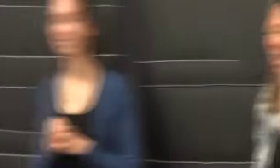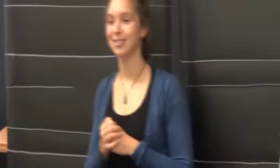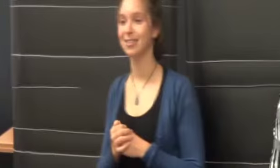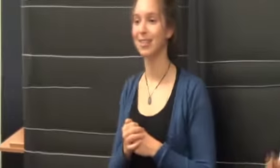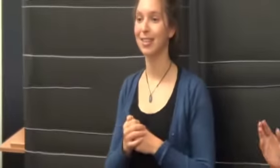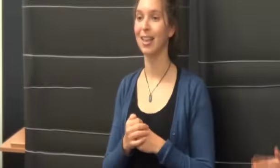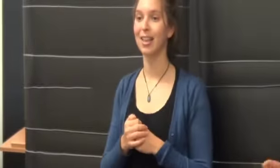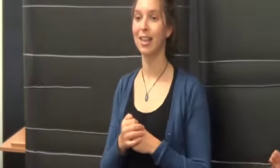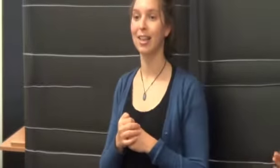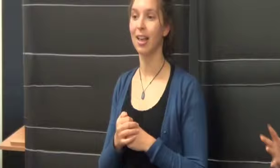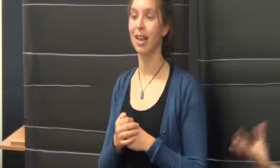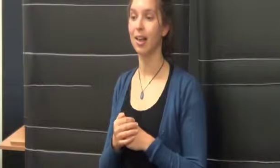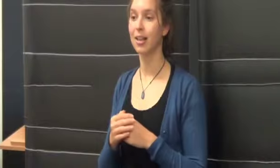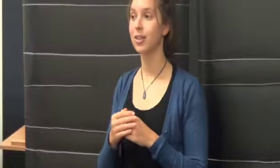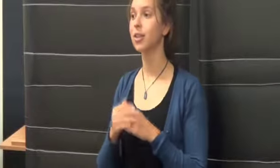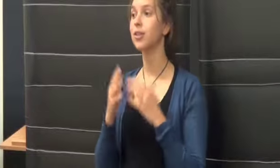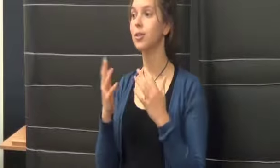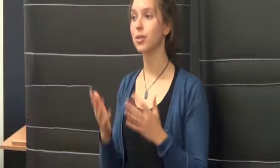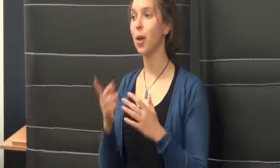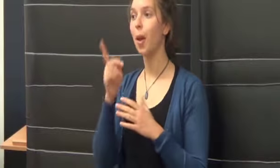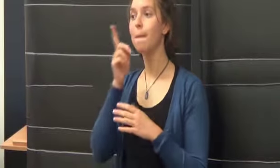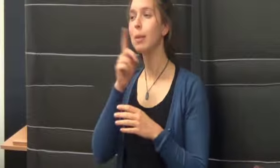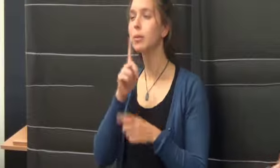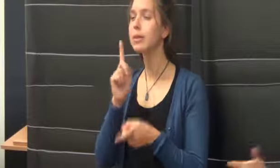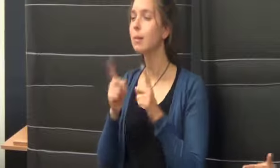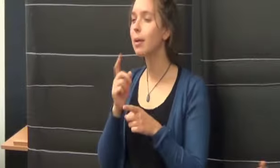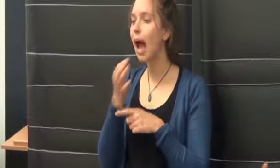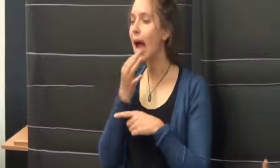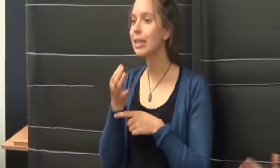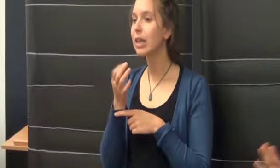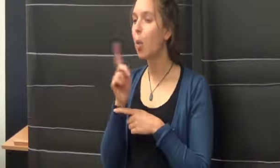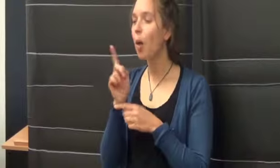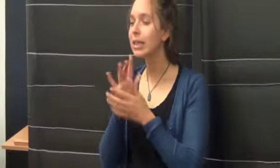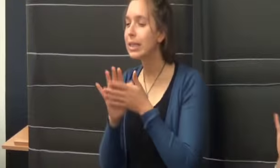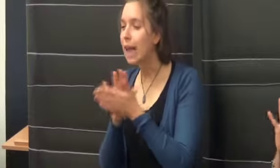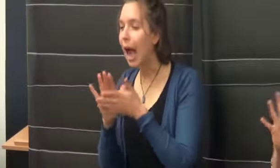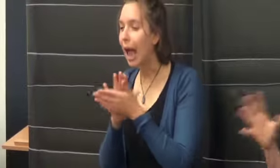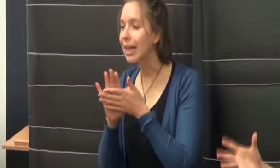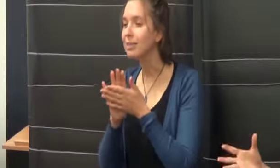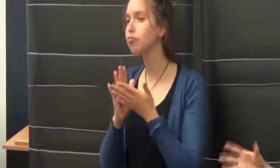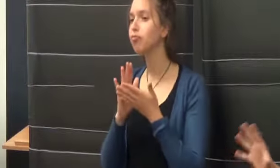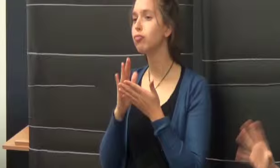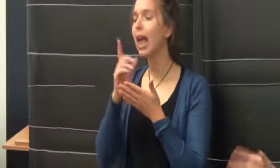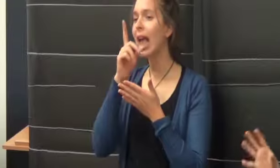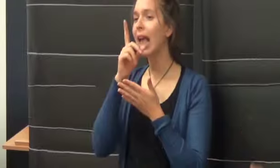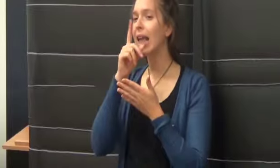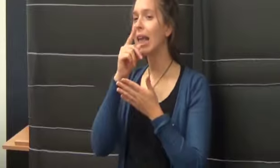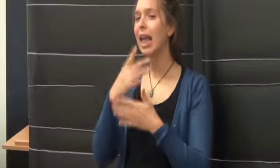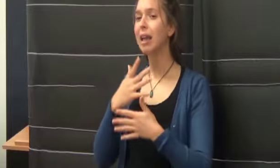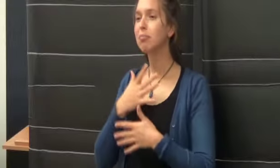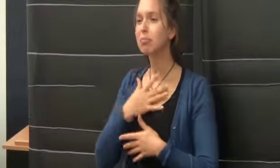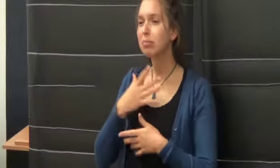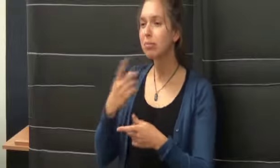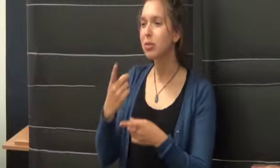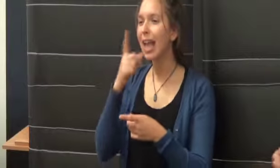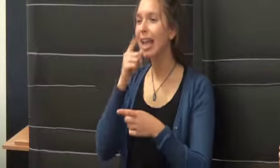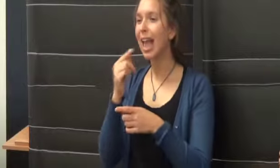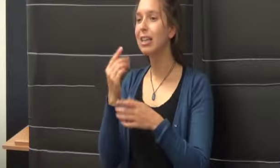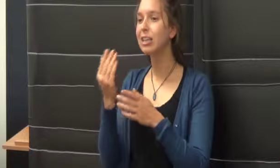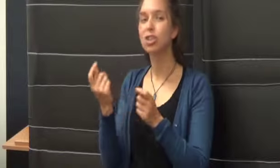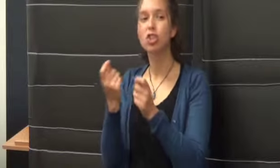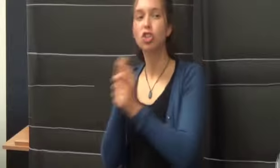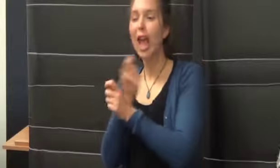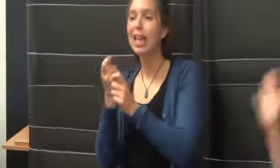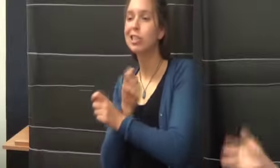You can do a bit of signing but it's modified signing.